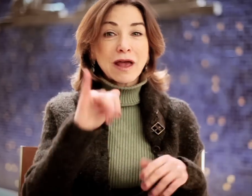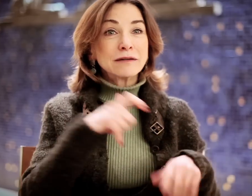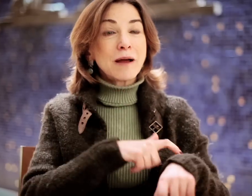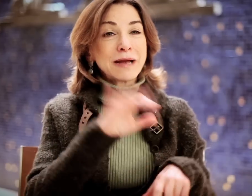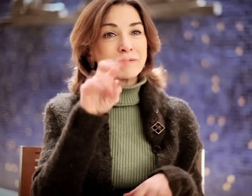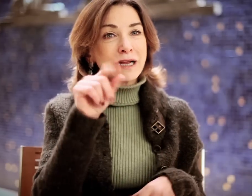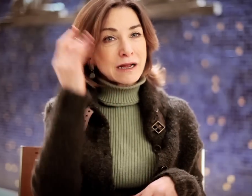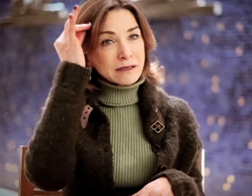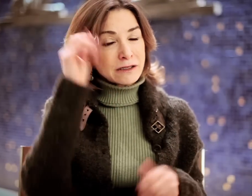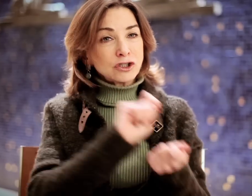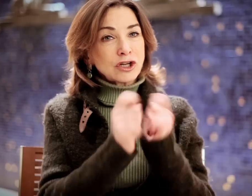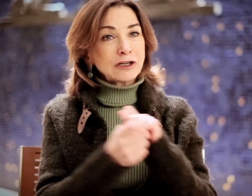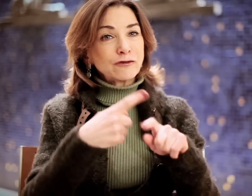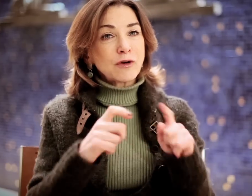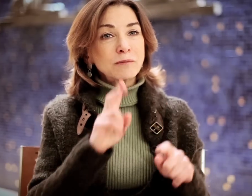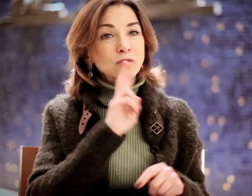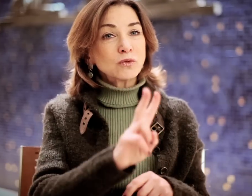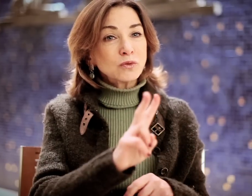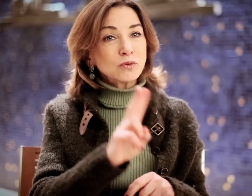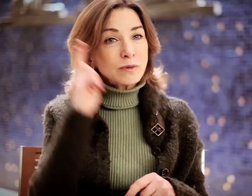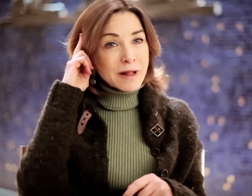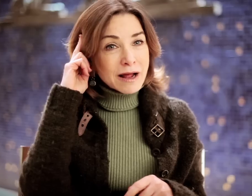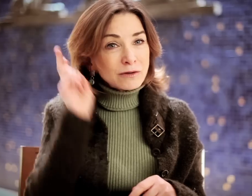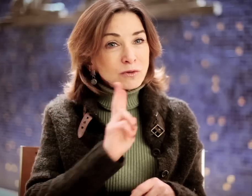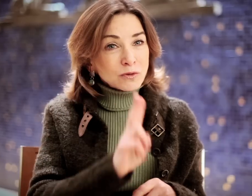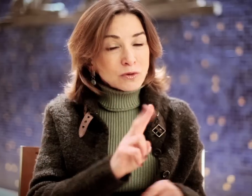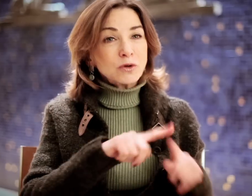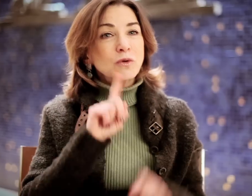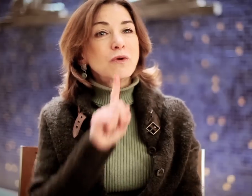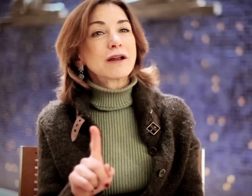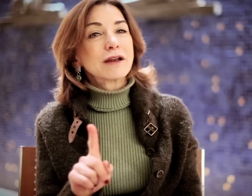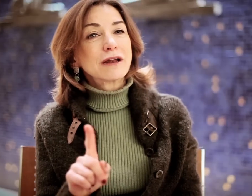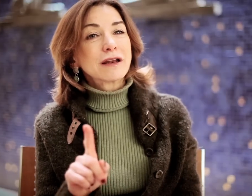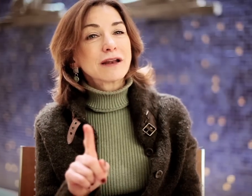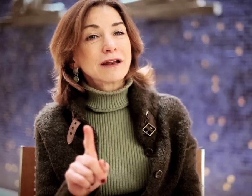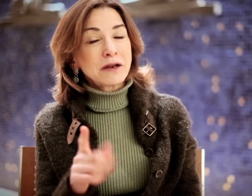At the time, the FDA was thinking about moving the cochlear implant age from 2 years to 1 year old.